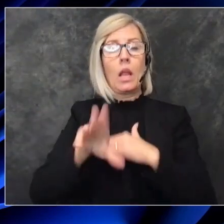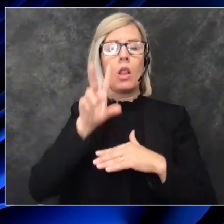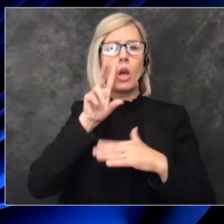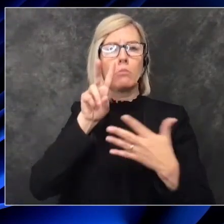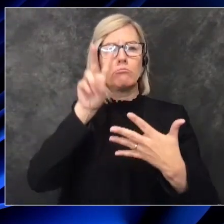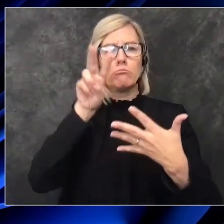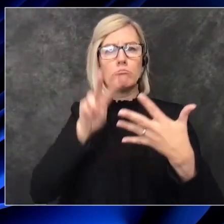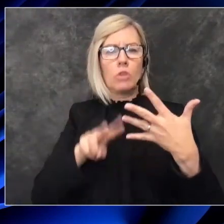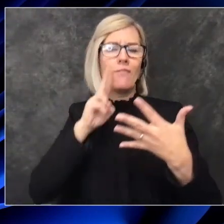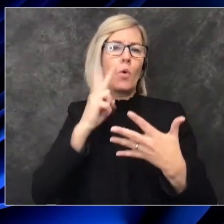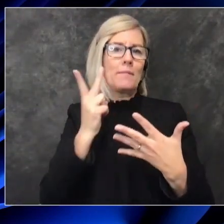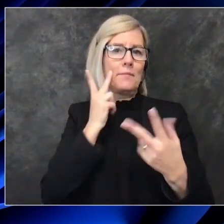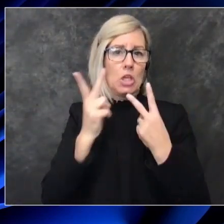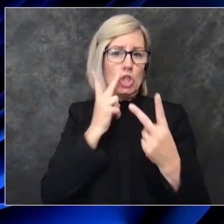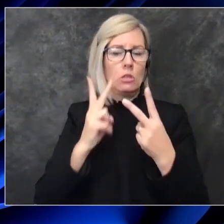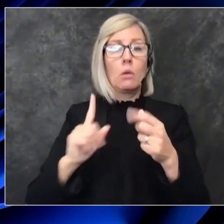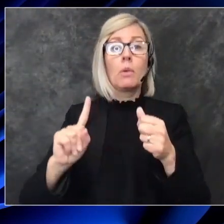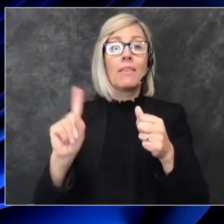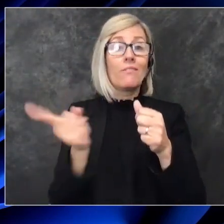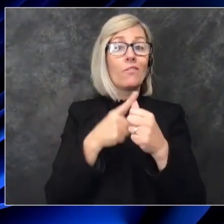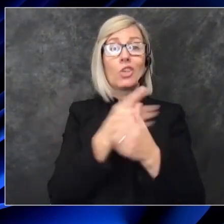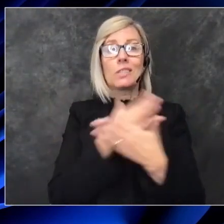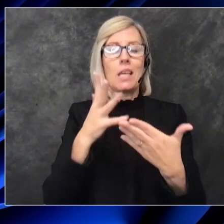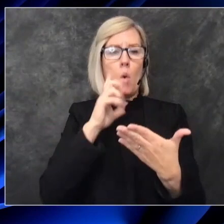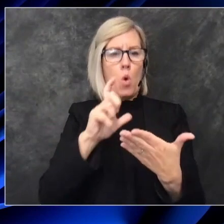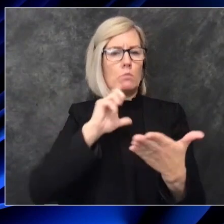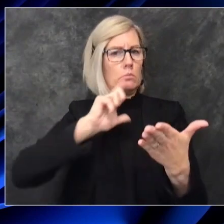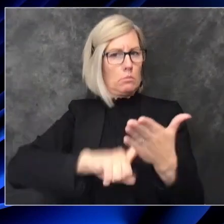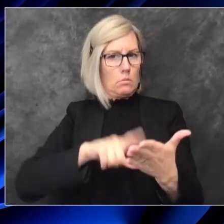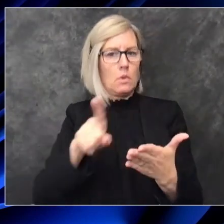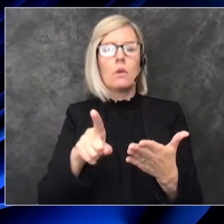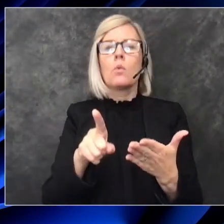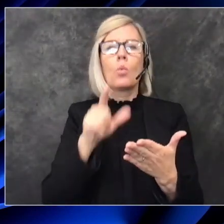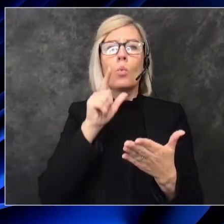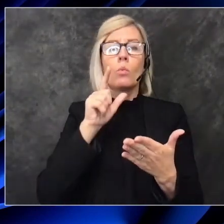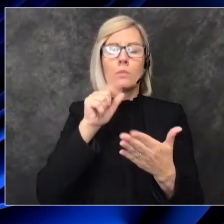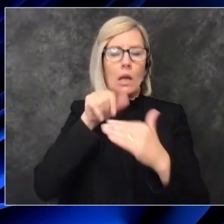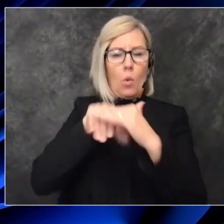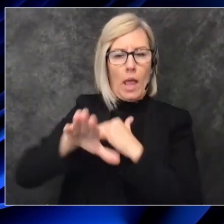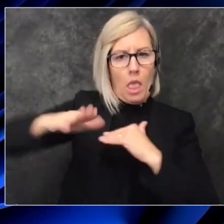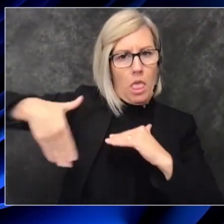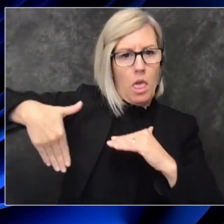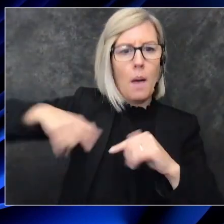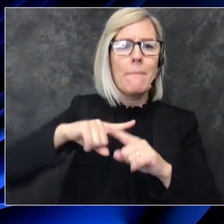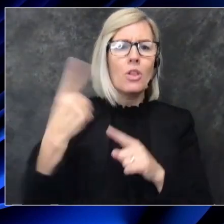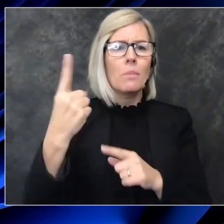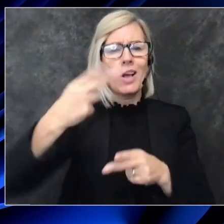but the very first one I just want to note quickly, we're not going to go into it just yet, but it's something called contrast themes.